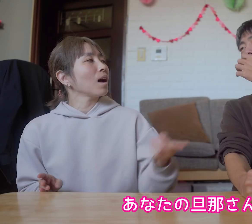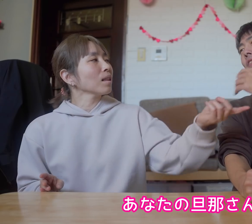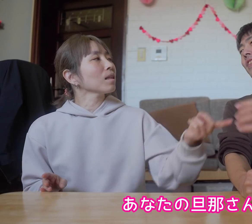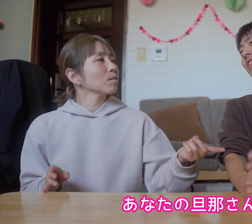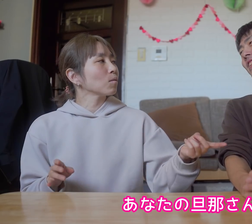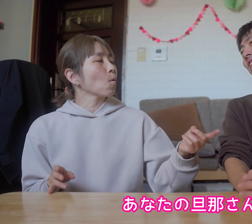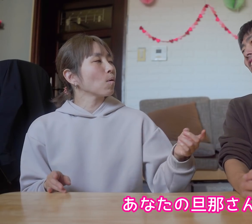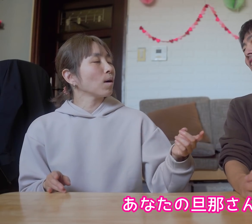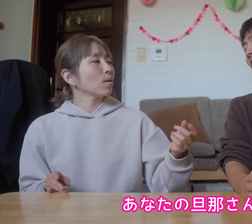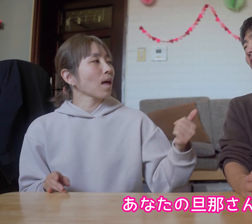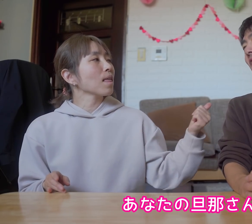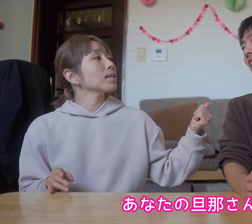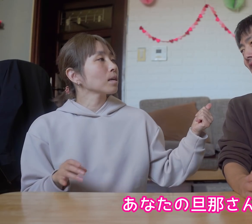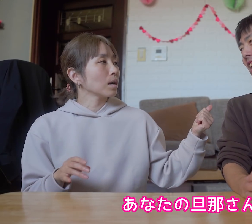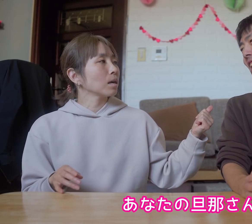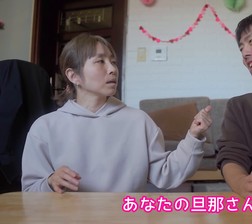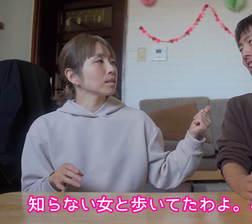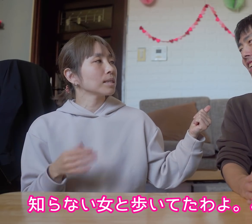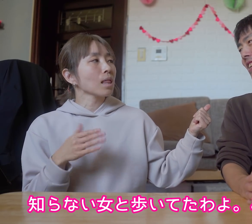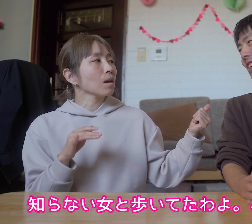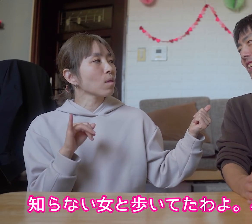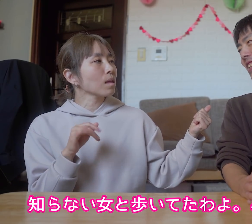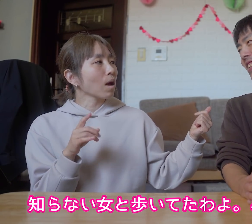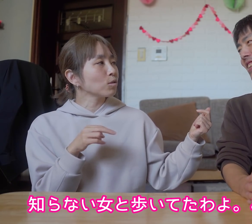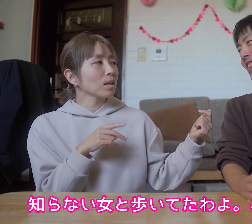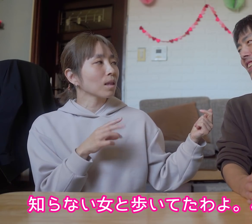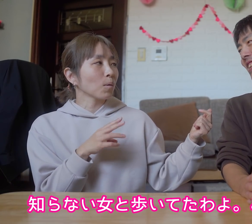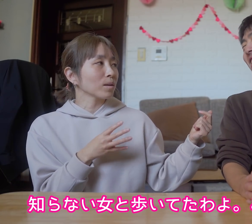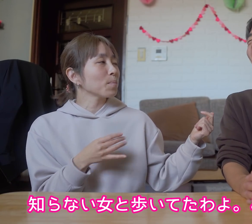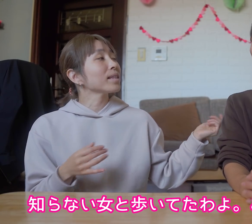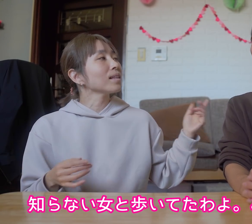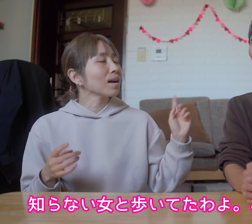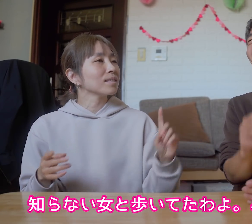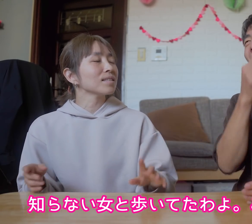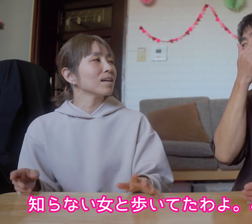(Mom)It's the same, like "Your husband was walking with a woman you don't know", right?